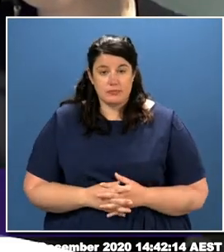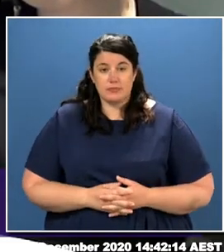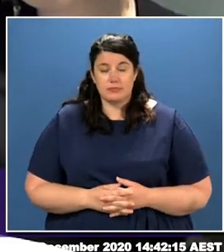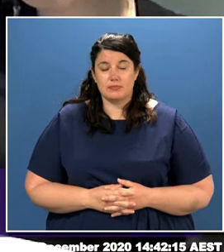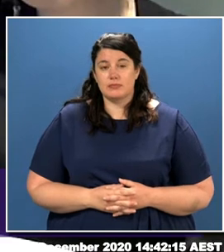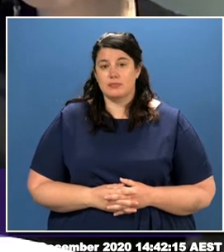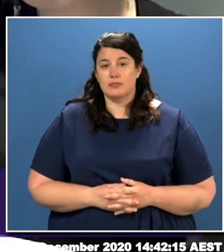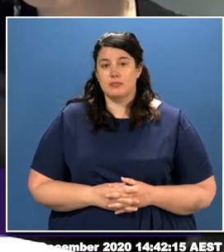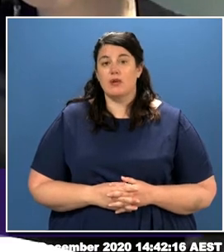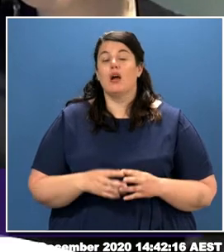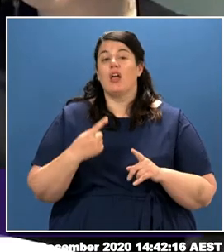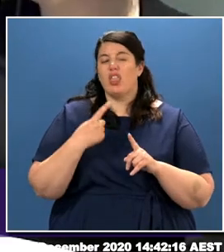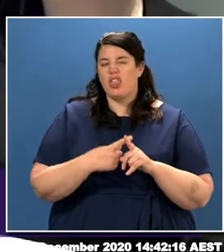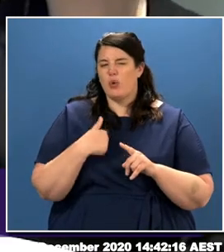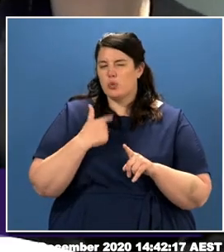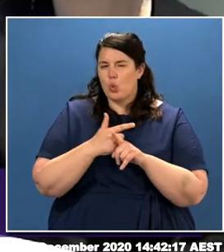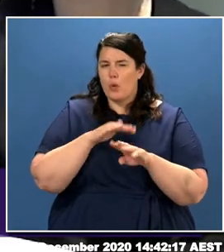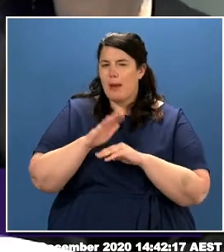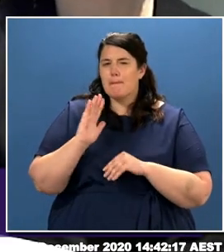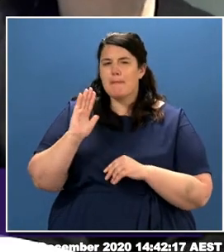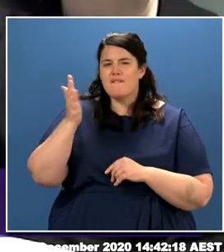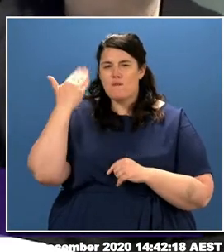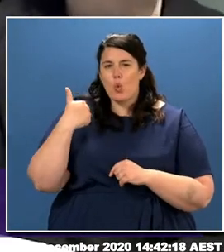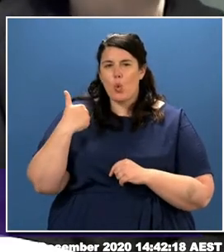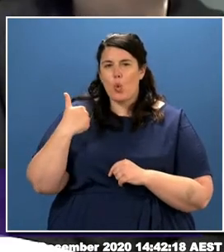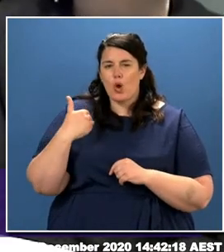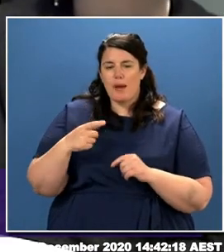And then those are issue we touched on earlier around broader rollout of how